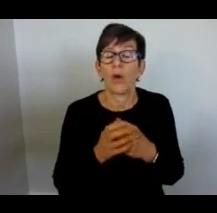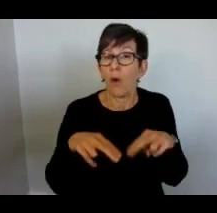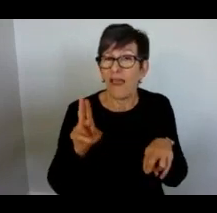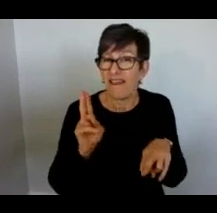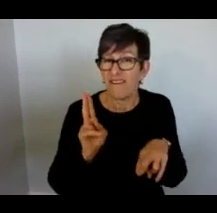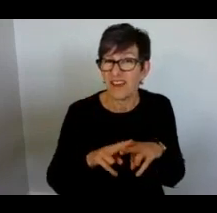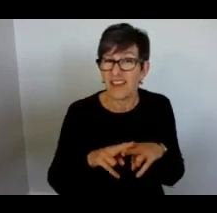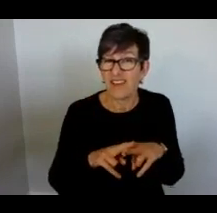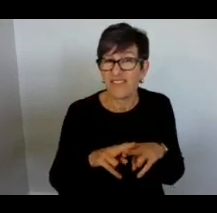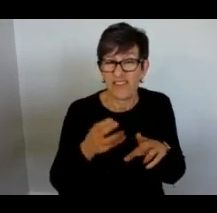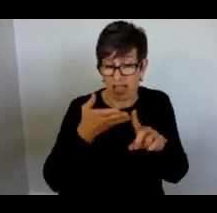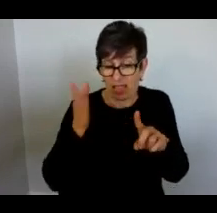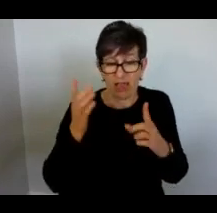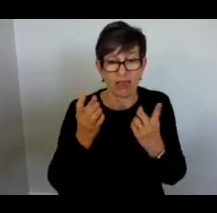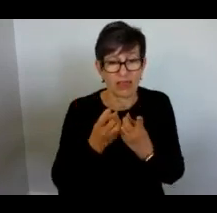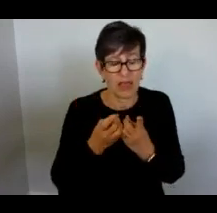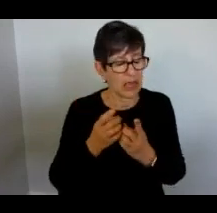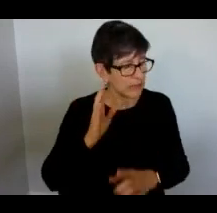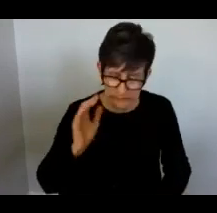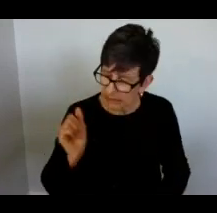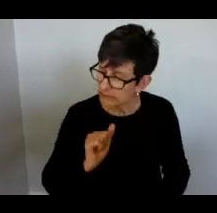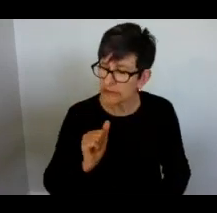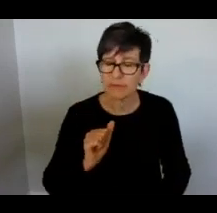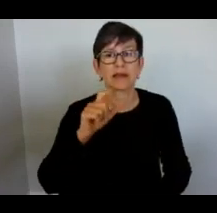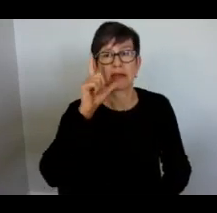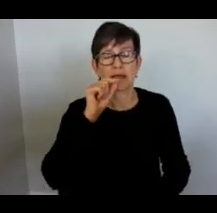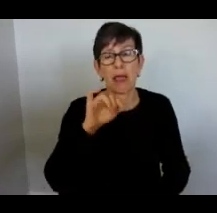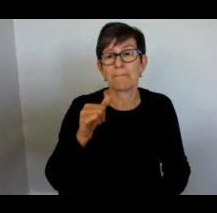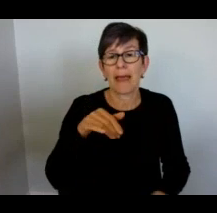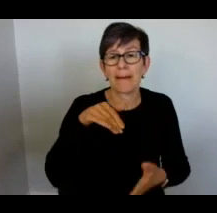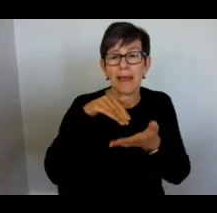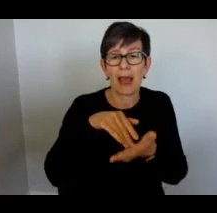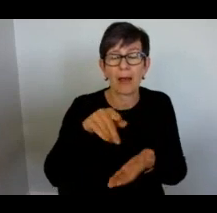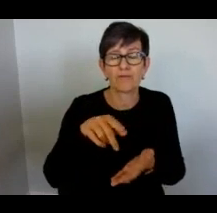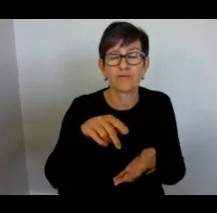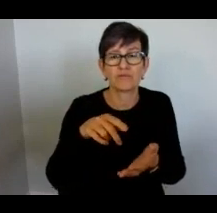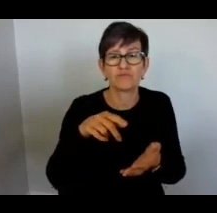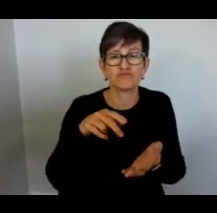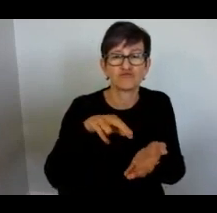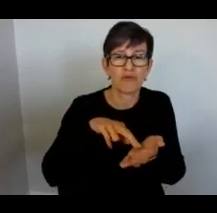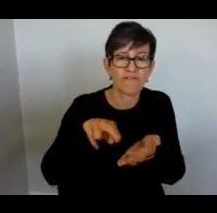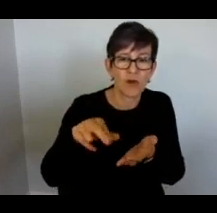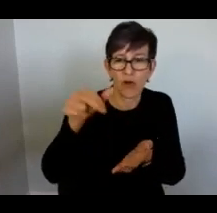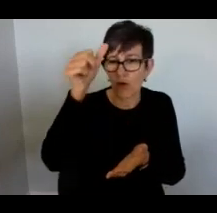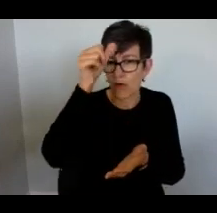probably be my top tip for anyone working in the child protection space. KATHERINE: When